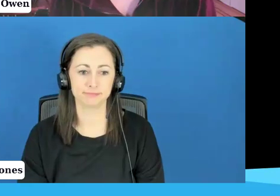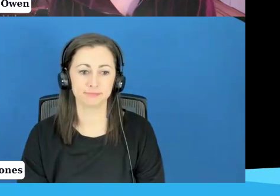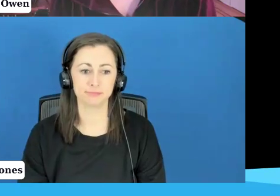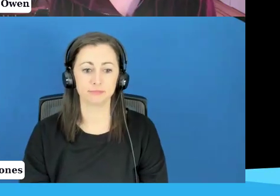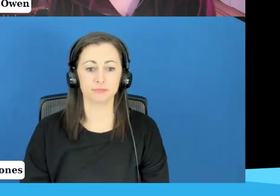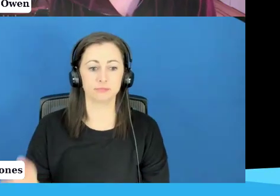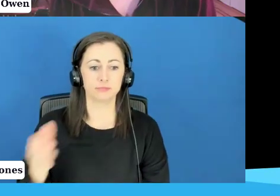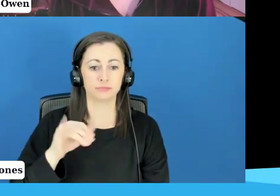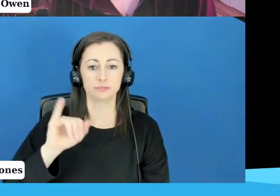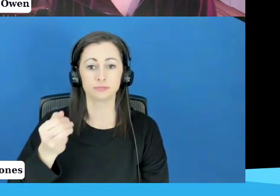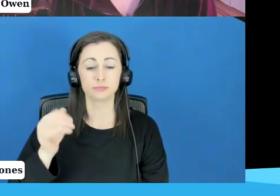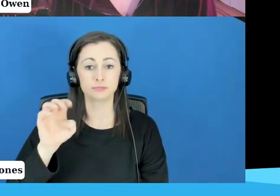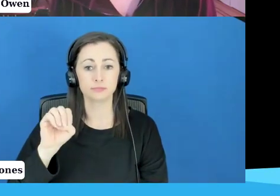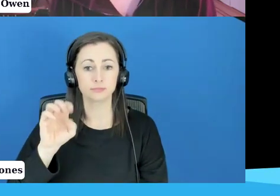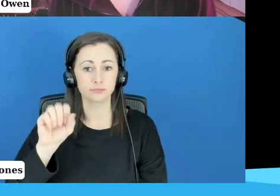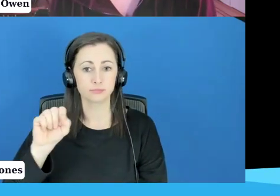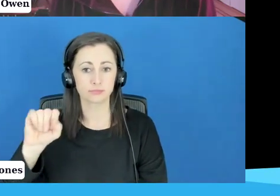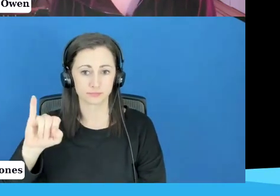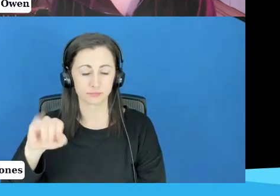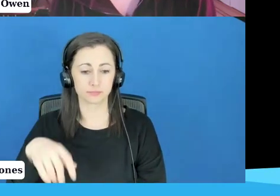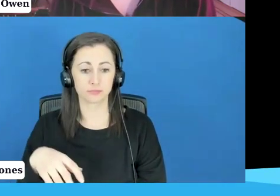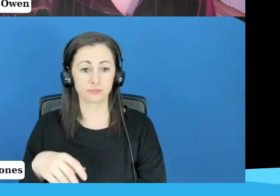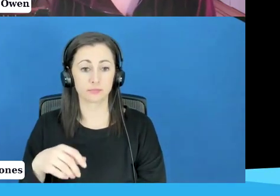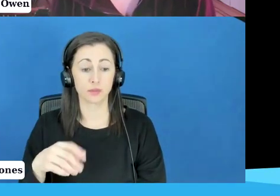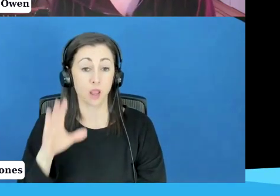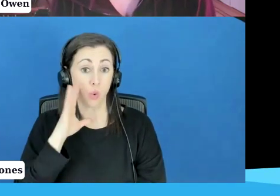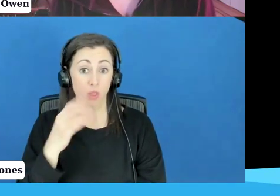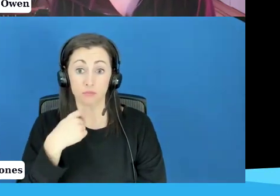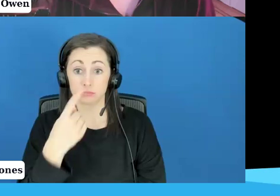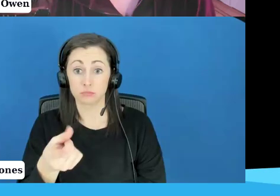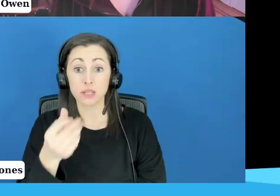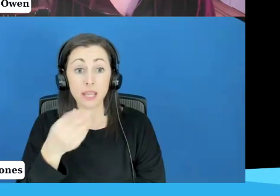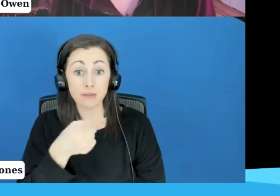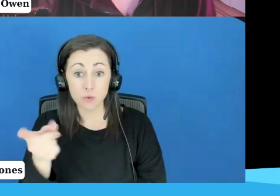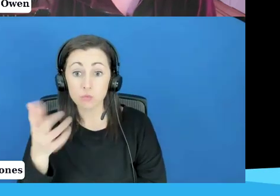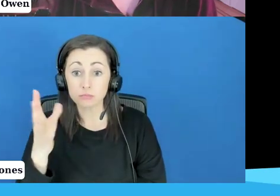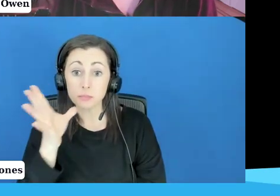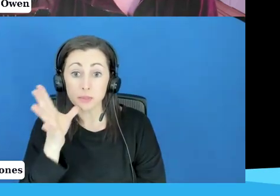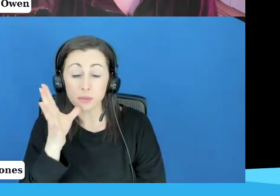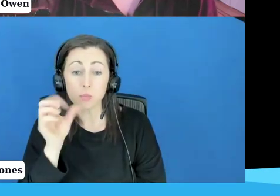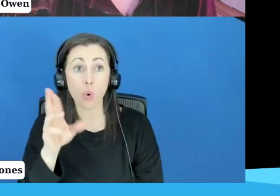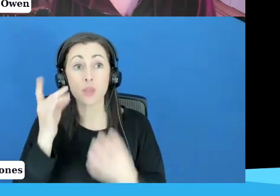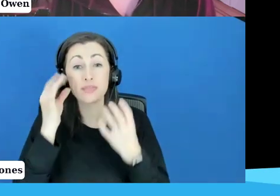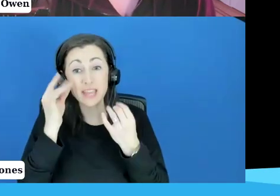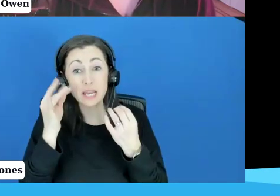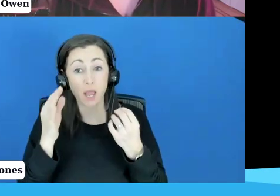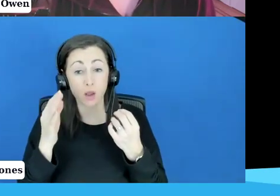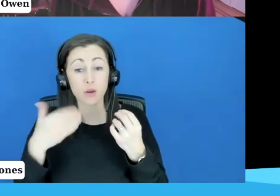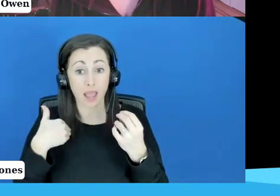Let me just say that if you are a mom to be or you're thinking about having kids or you're already a mom